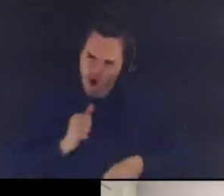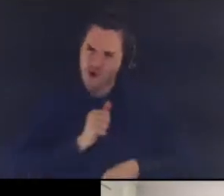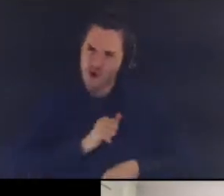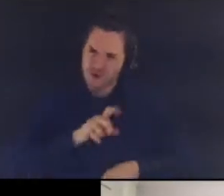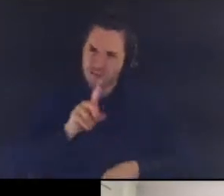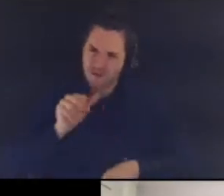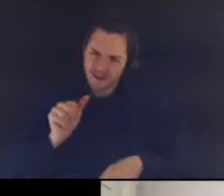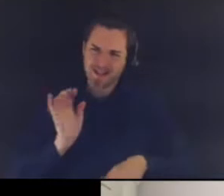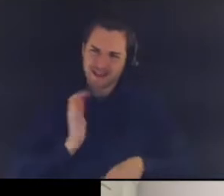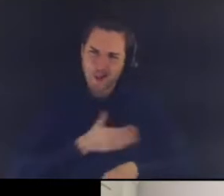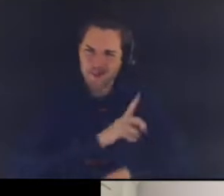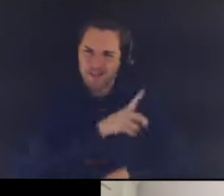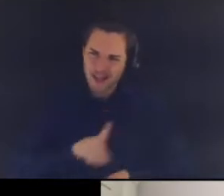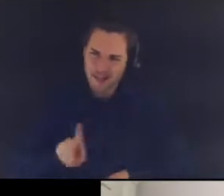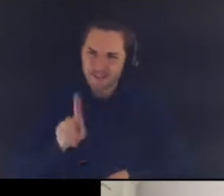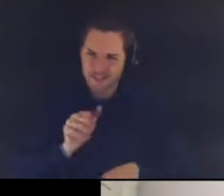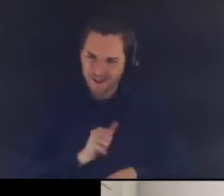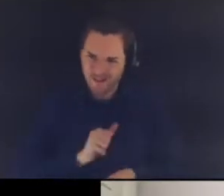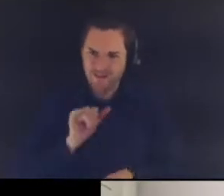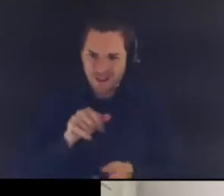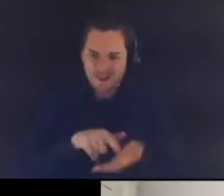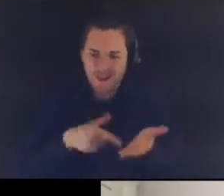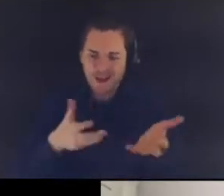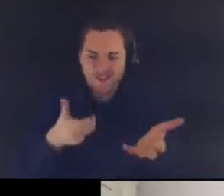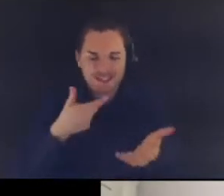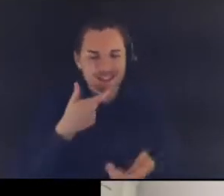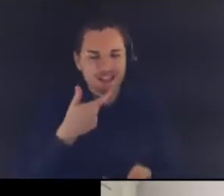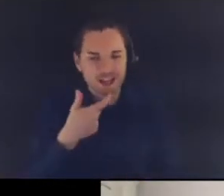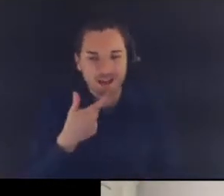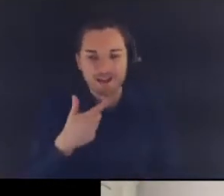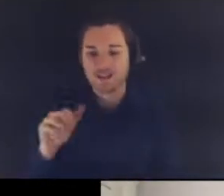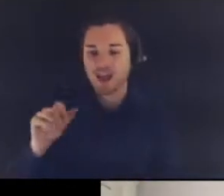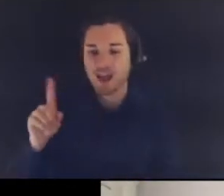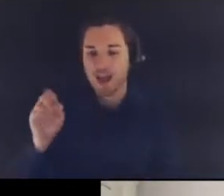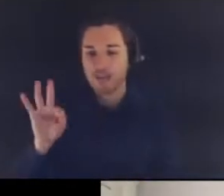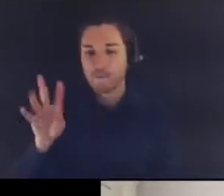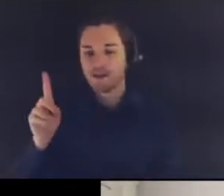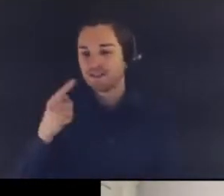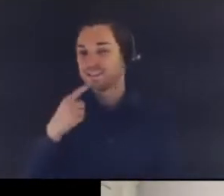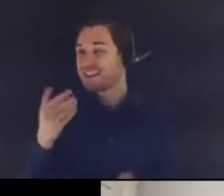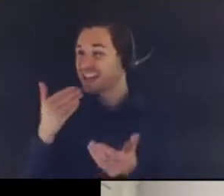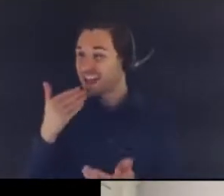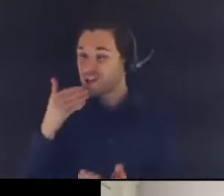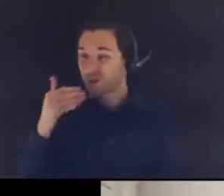Edmund Asiedu Thank you Alexis. Throughout my life that